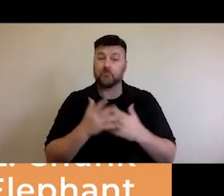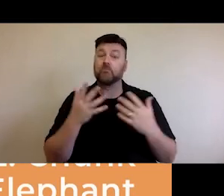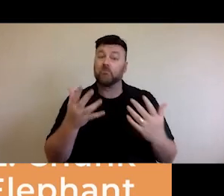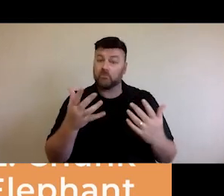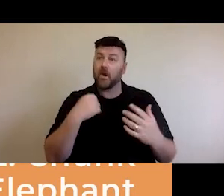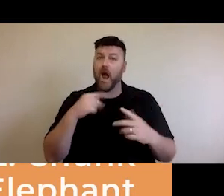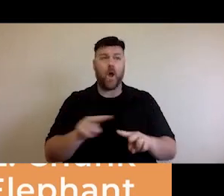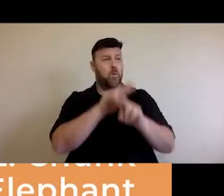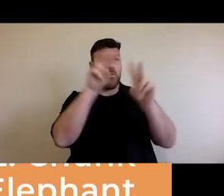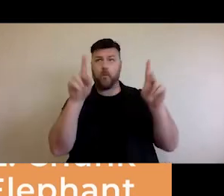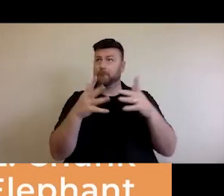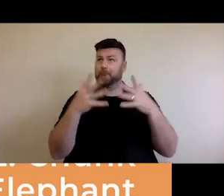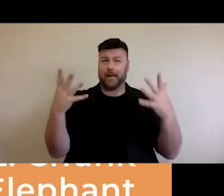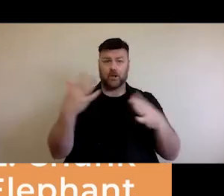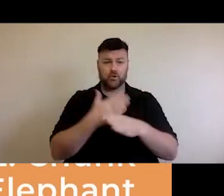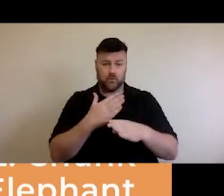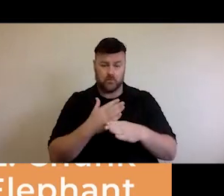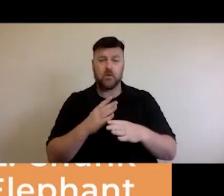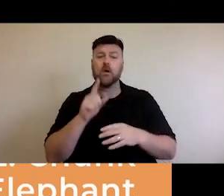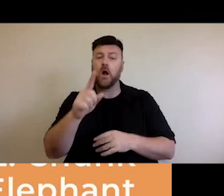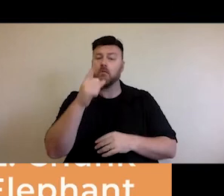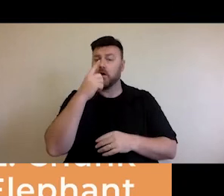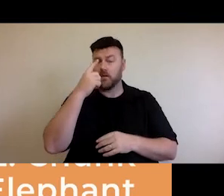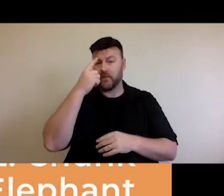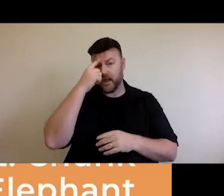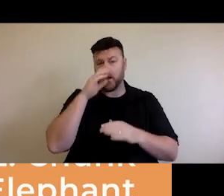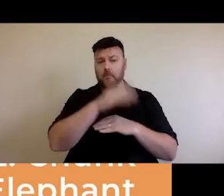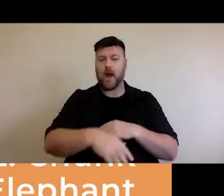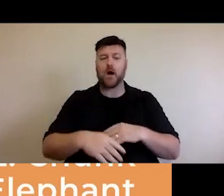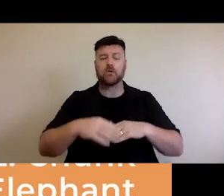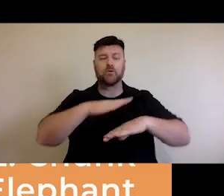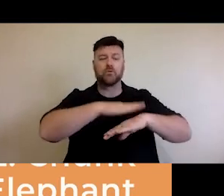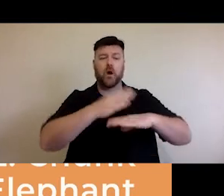by looking at three time horizons. Let's not try and break everything up.